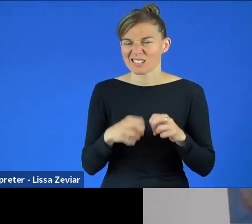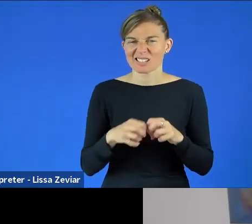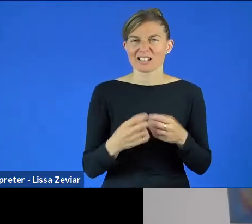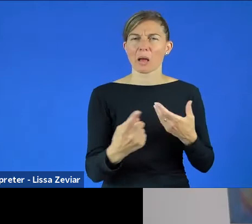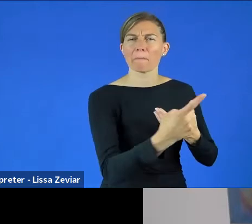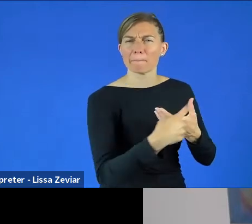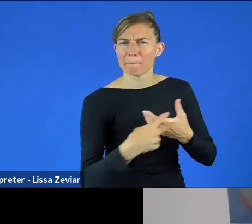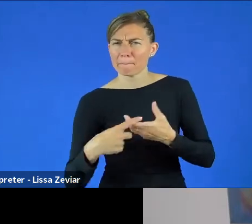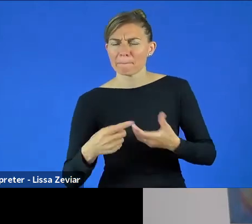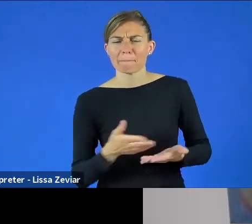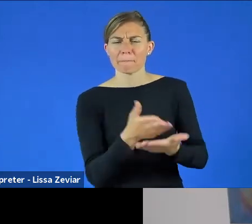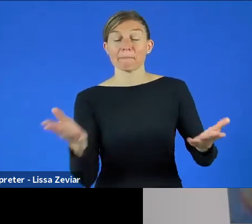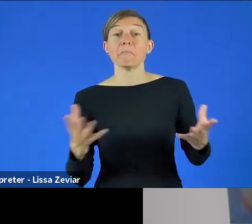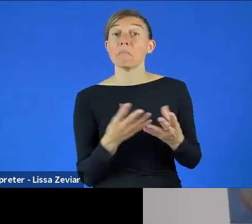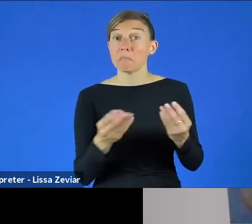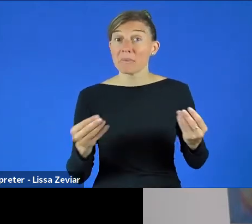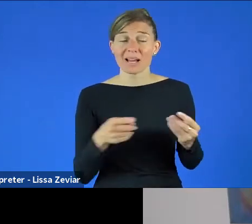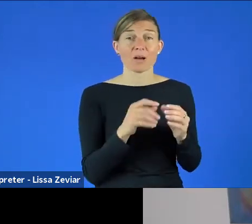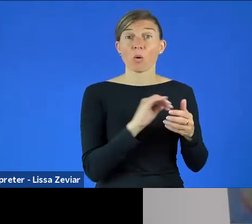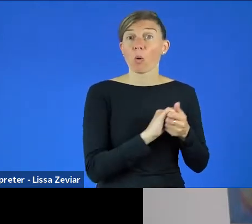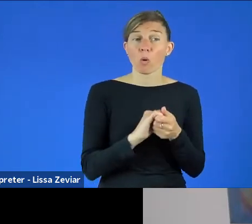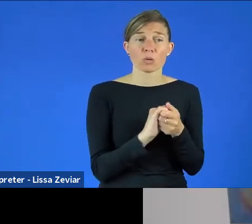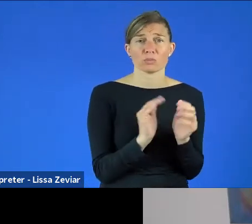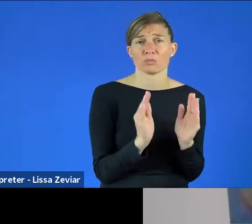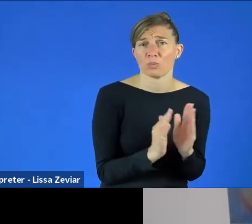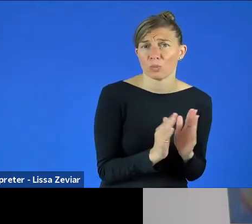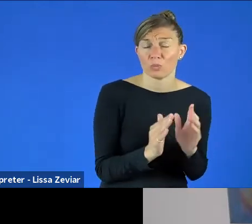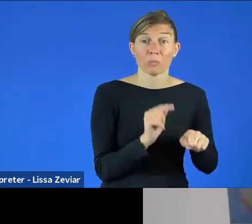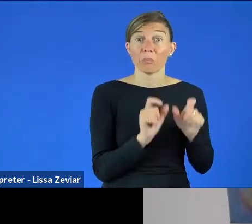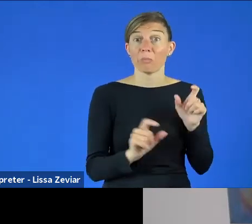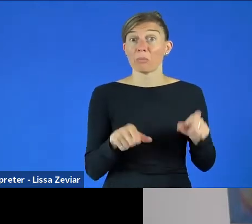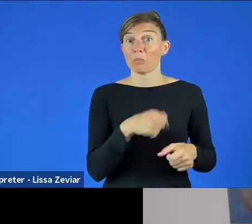Any of the organisations are small and people working there are volunteers.